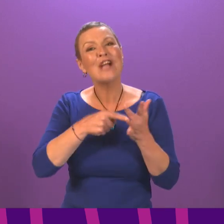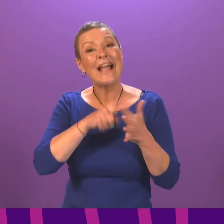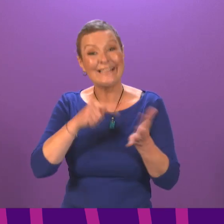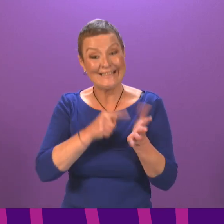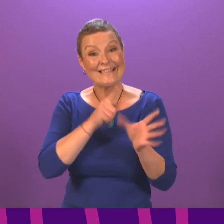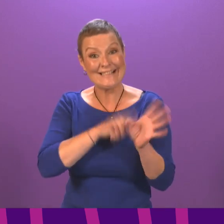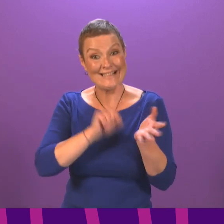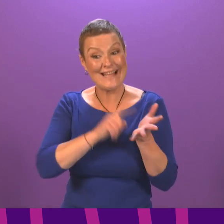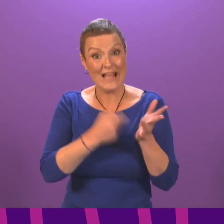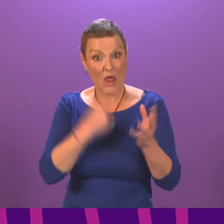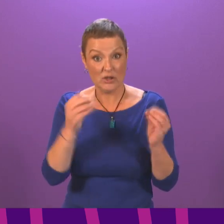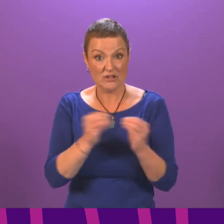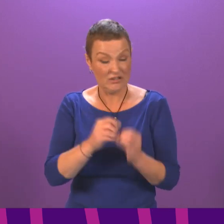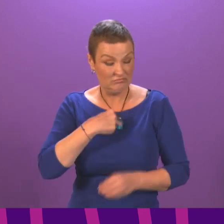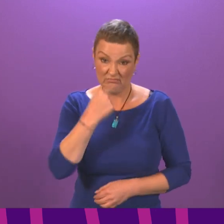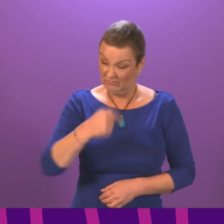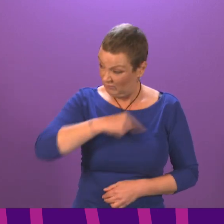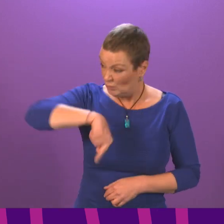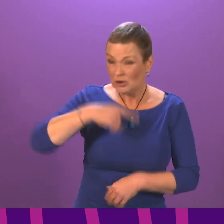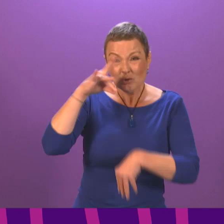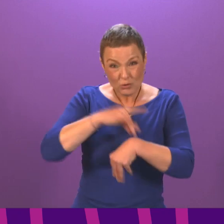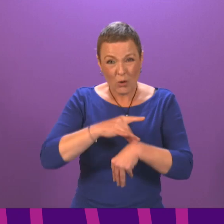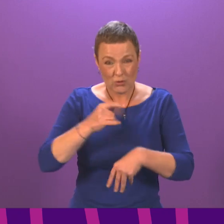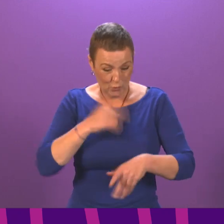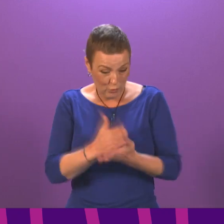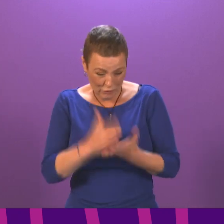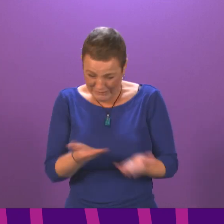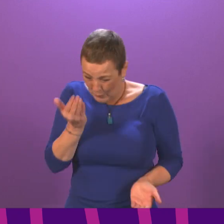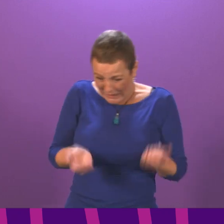“As doctors we spend much of our time weighing up risks and benefits, and trying to make